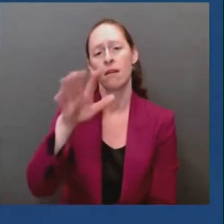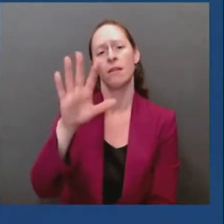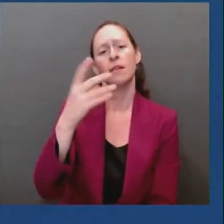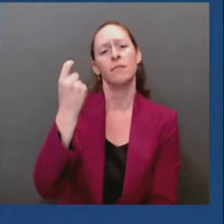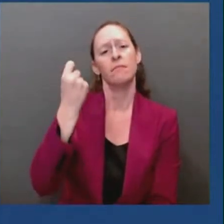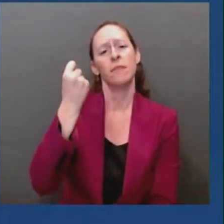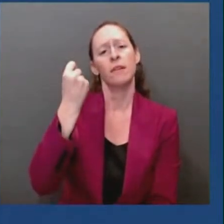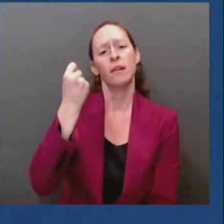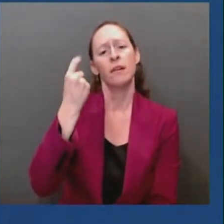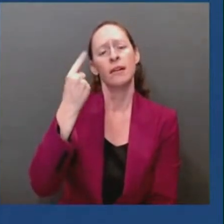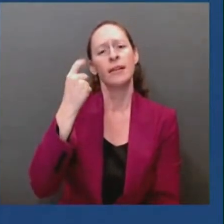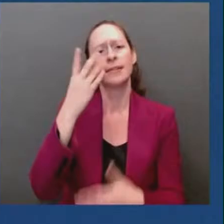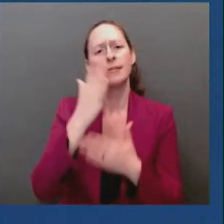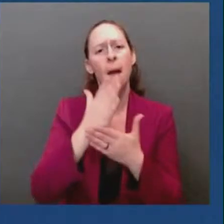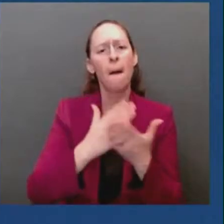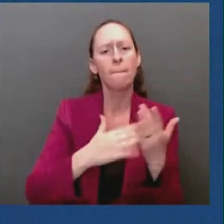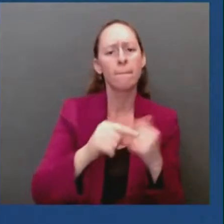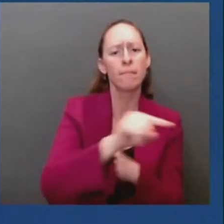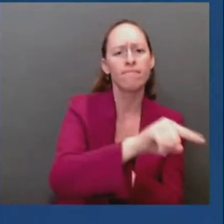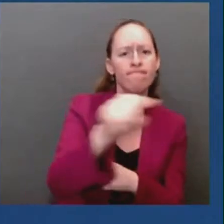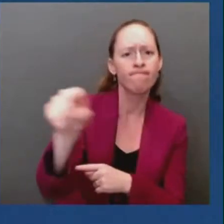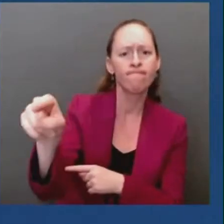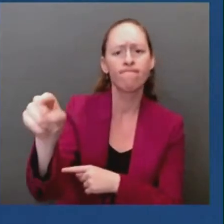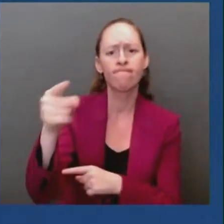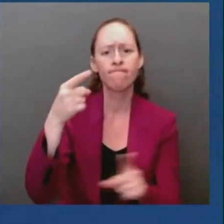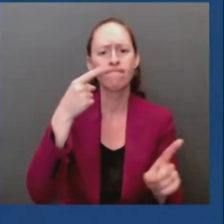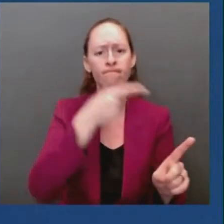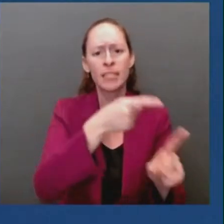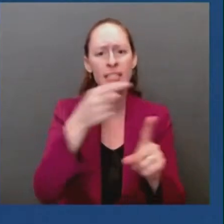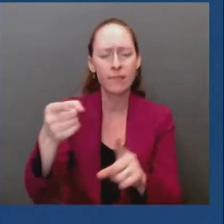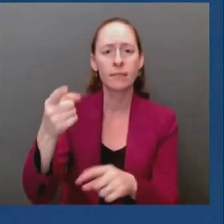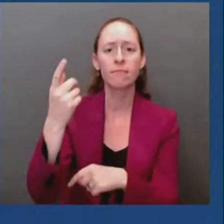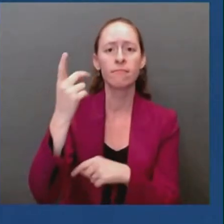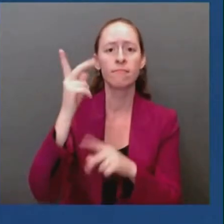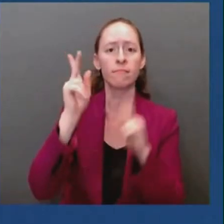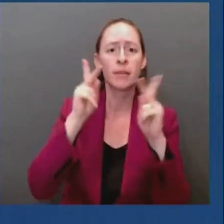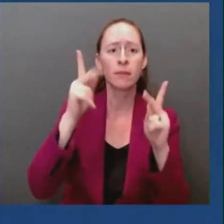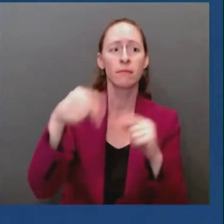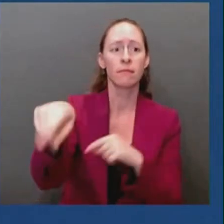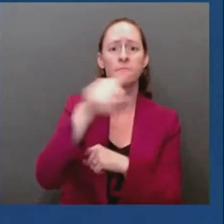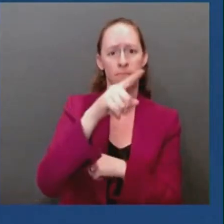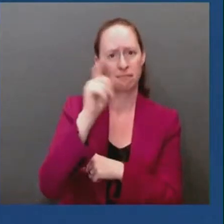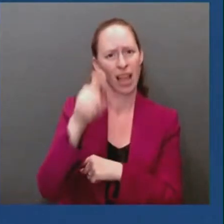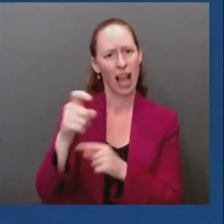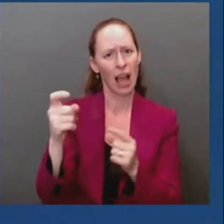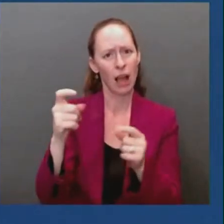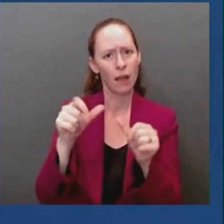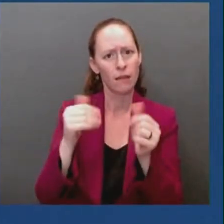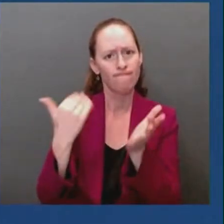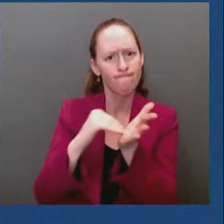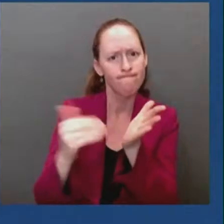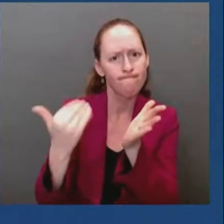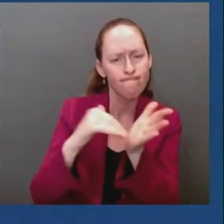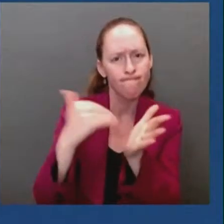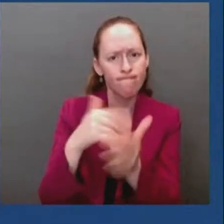VULNERABLE GROUPS, MAY CONTINUE TO NEED MORE FREQUENT VACCINATIONS AGAINST COVID-19.